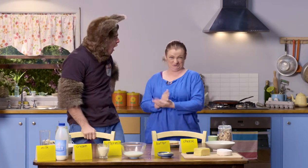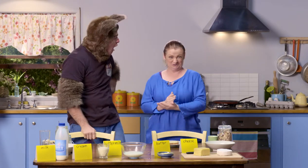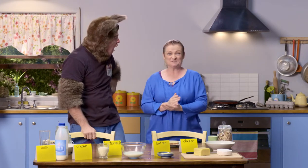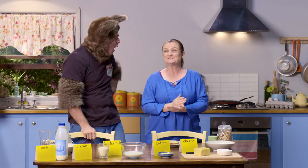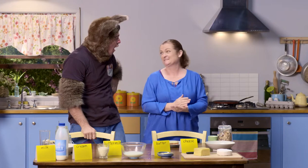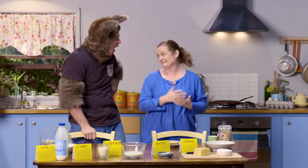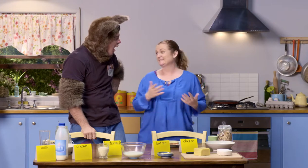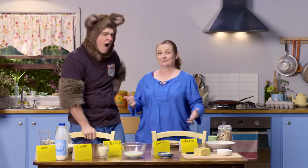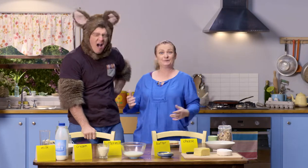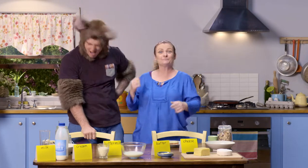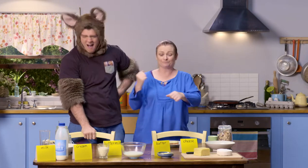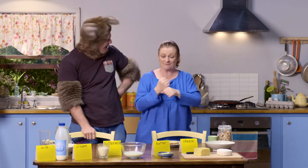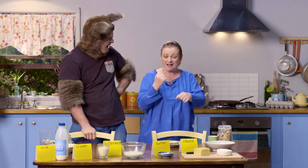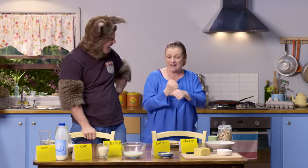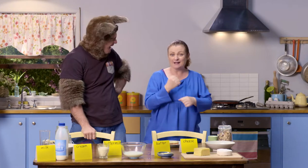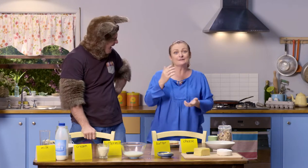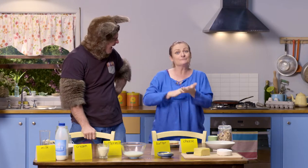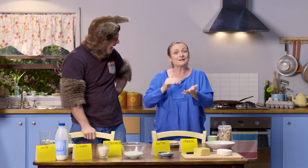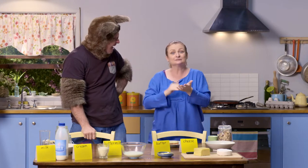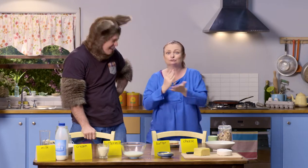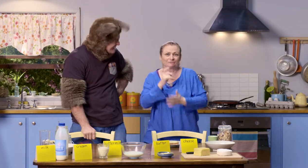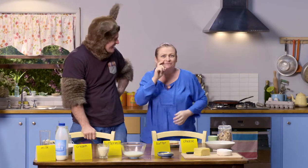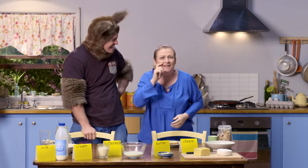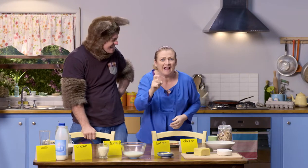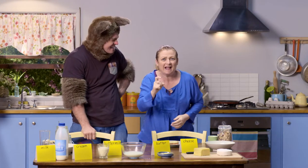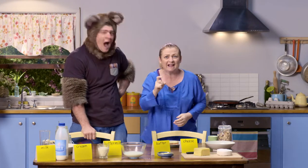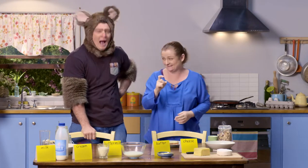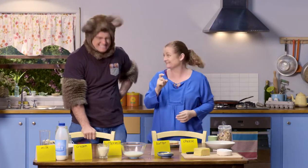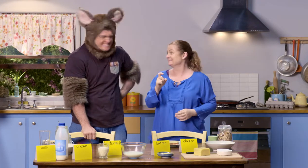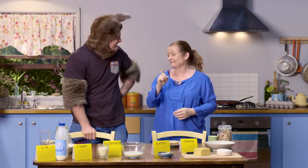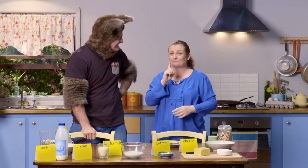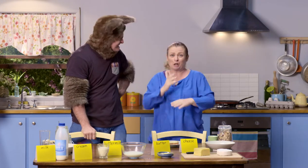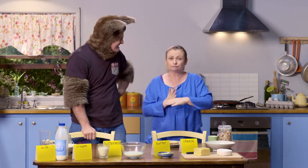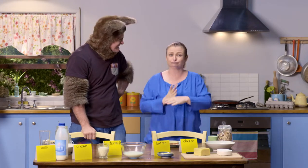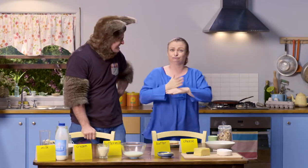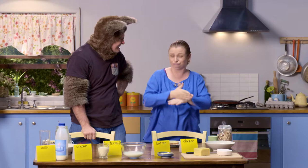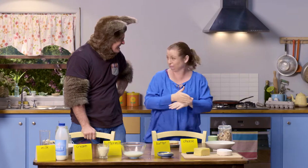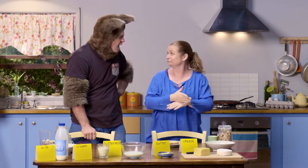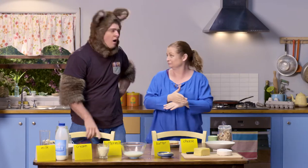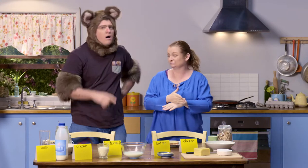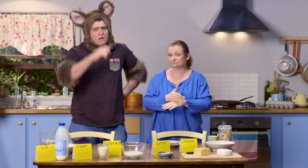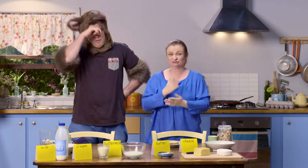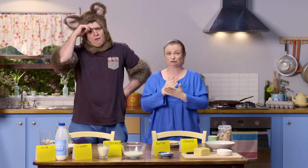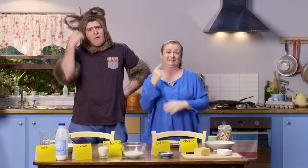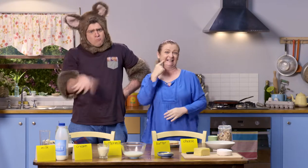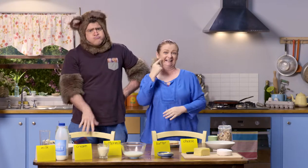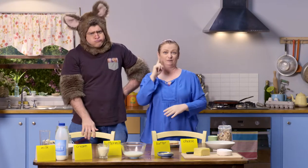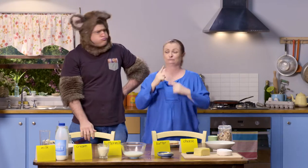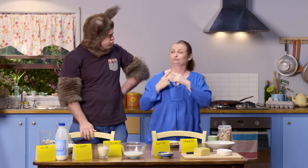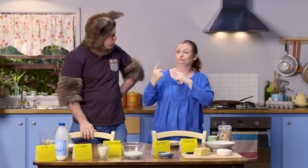That's very true, Possum. Making butter was really good fun. But it was hard work. Oh, yes.